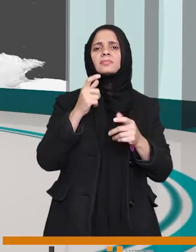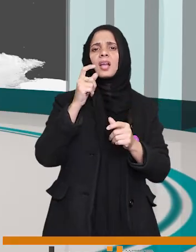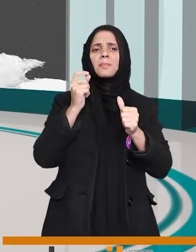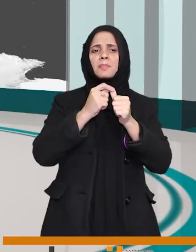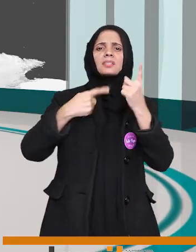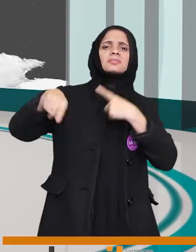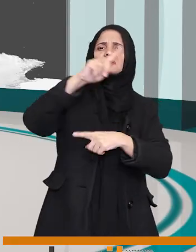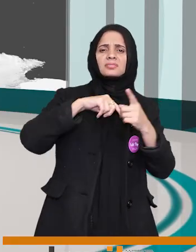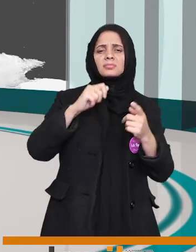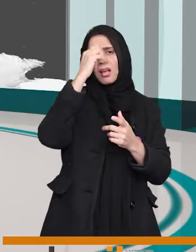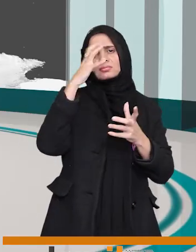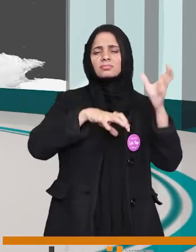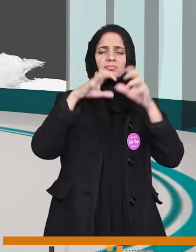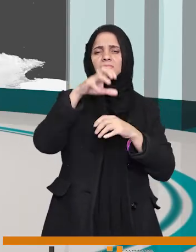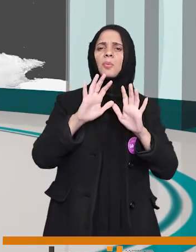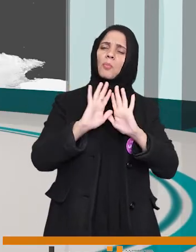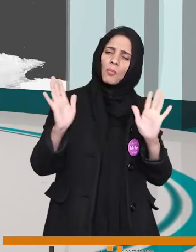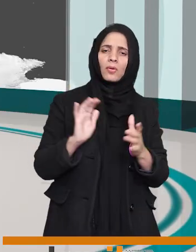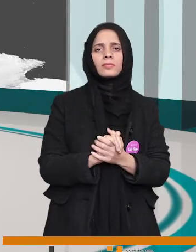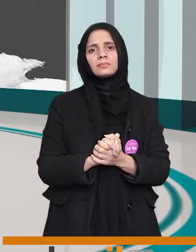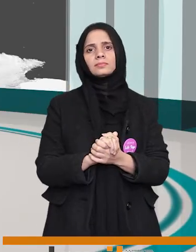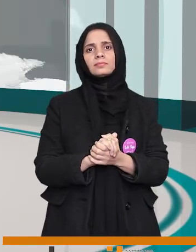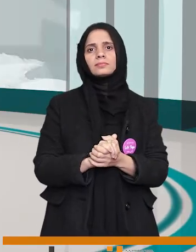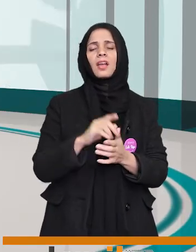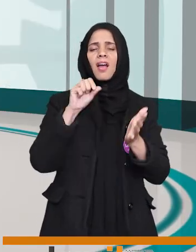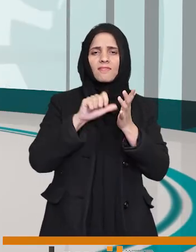I am not saying that there are no European or American